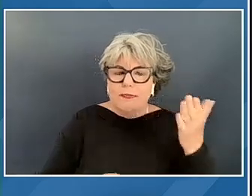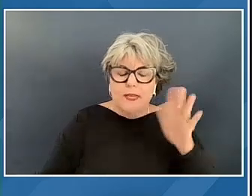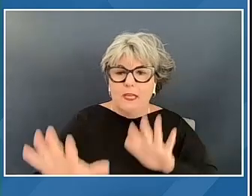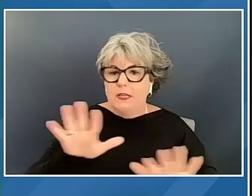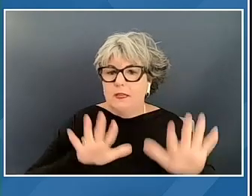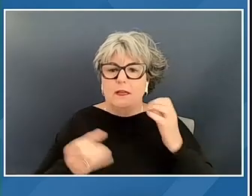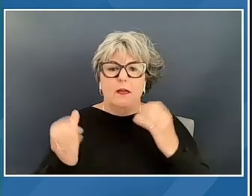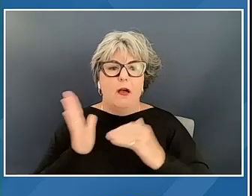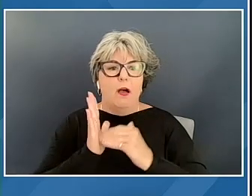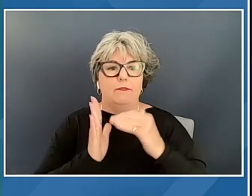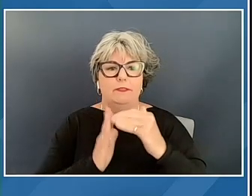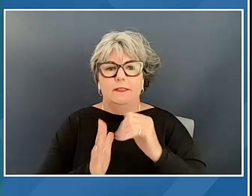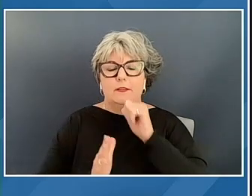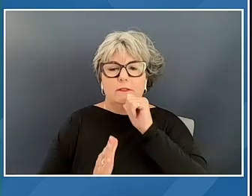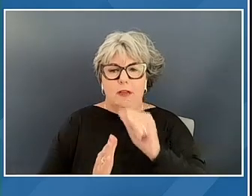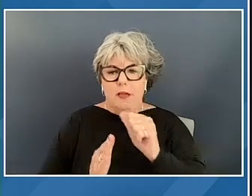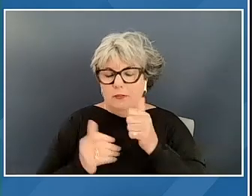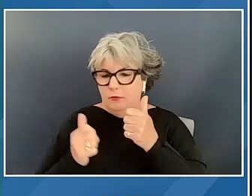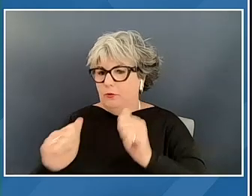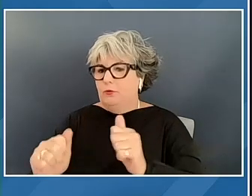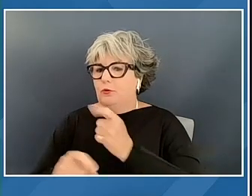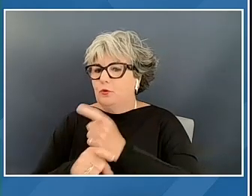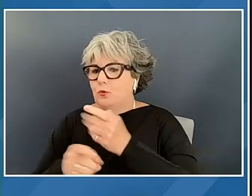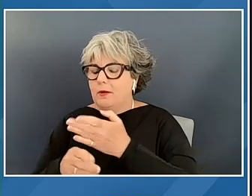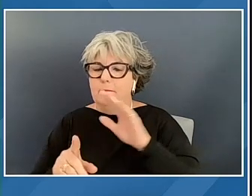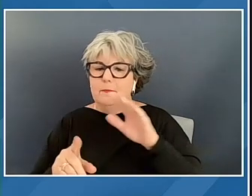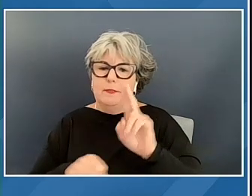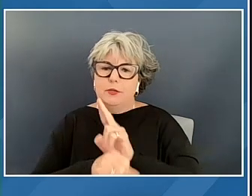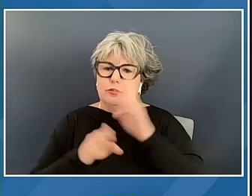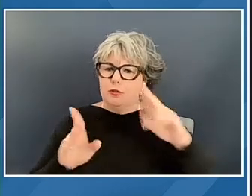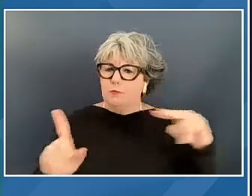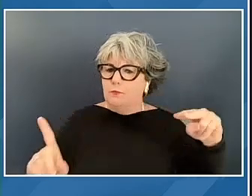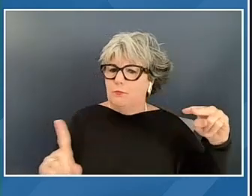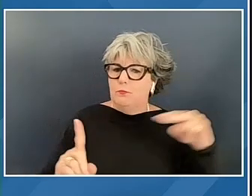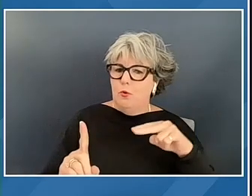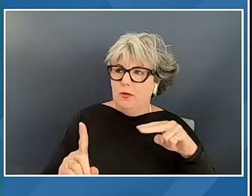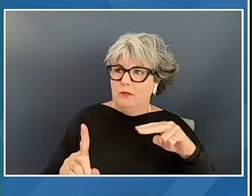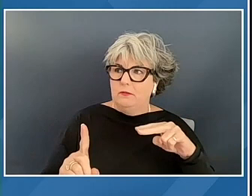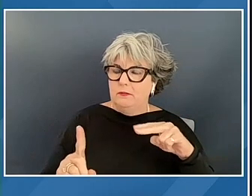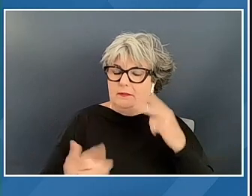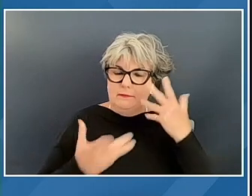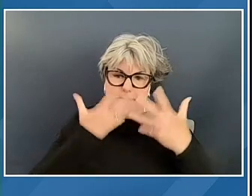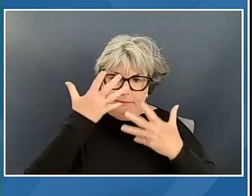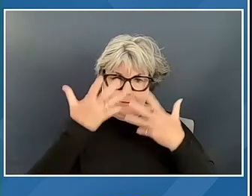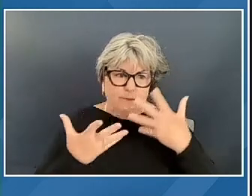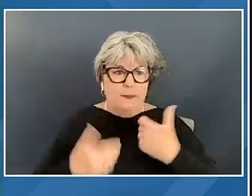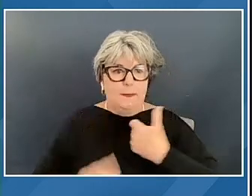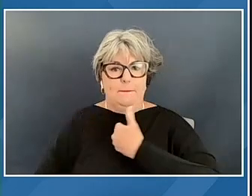not. But think from the consumer point of view, like, look, this is a little embarrassing, but just myself I accidentally paid my loans twice in